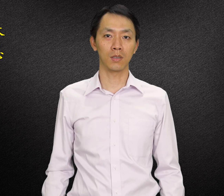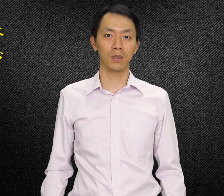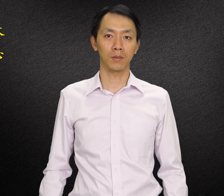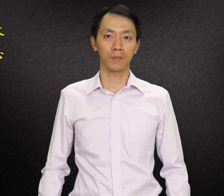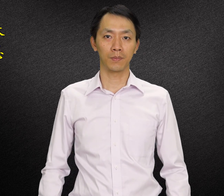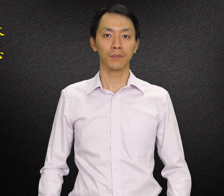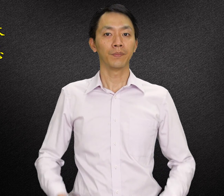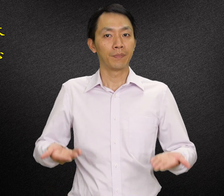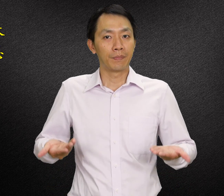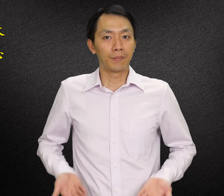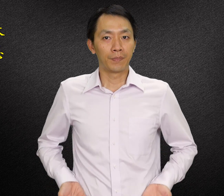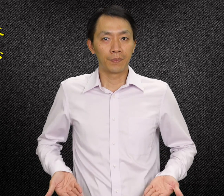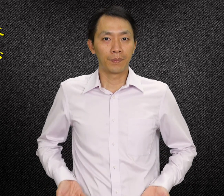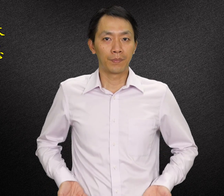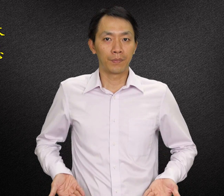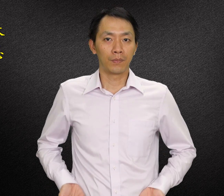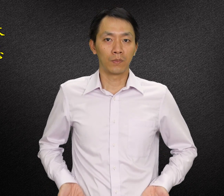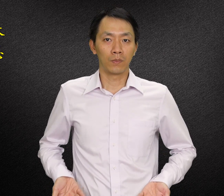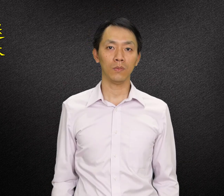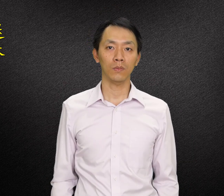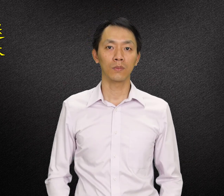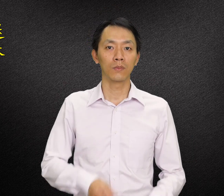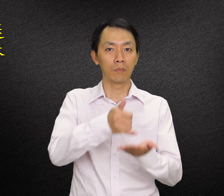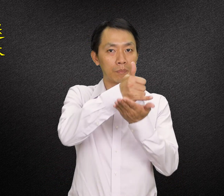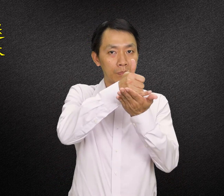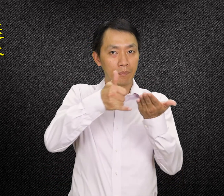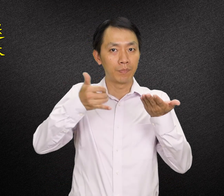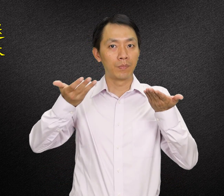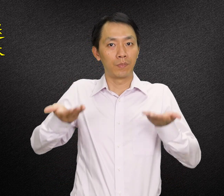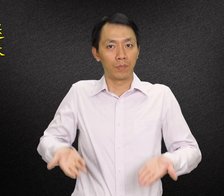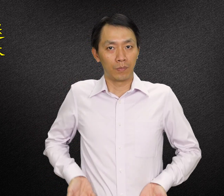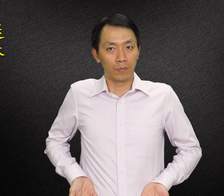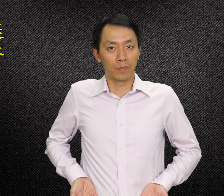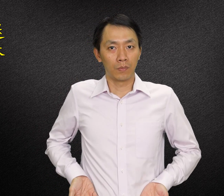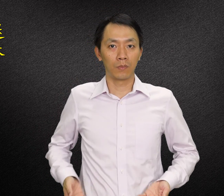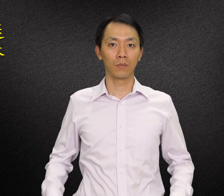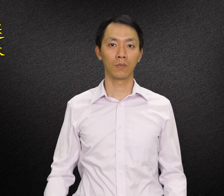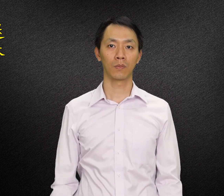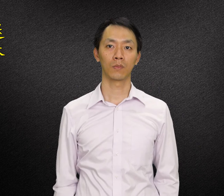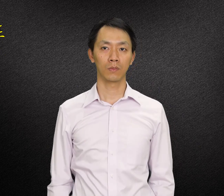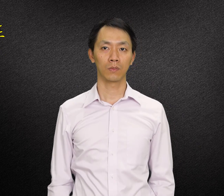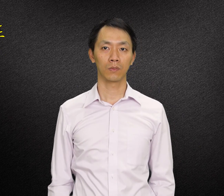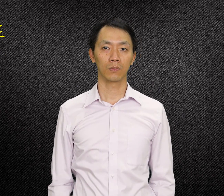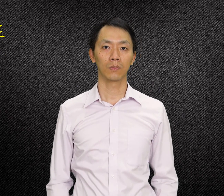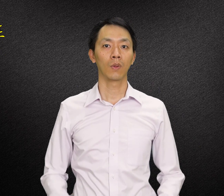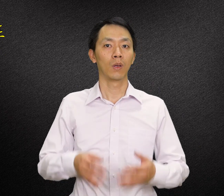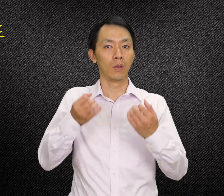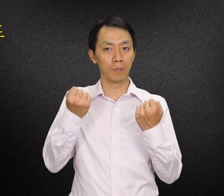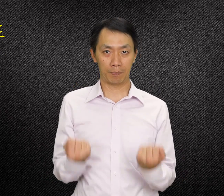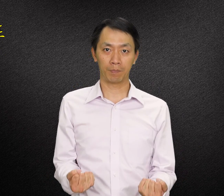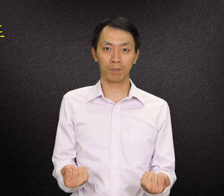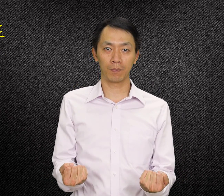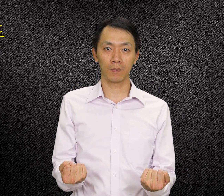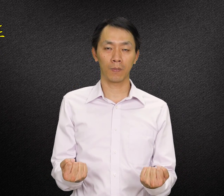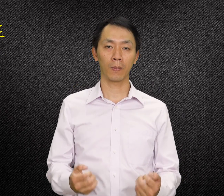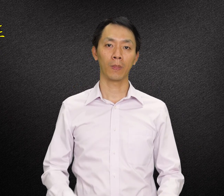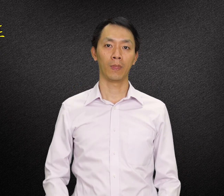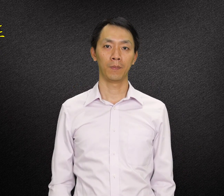rest retire (withdraw + rest) at / in